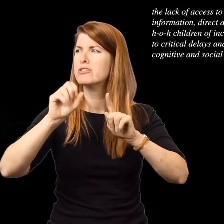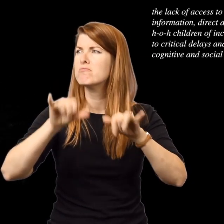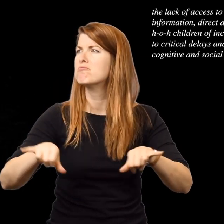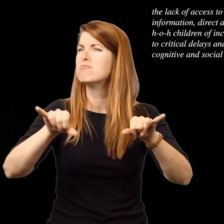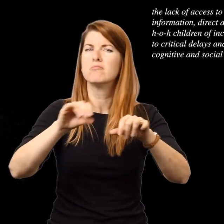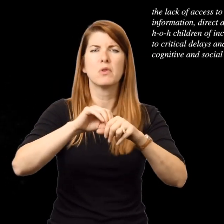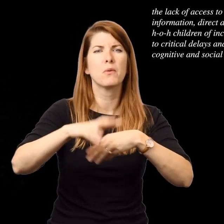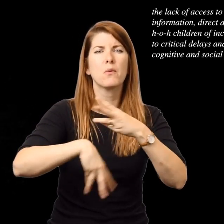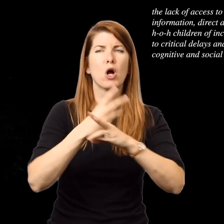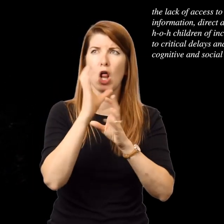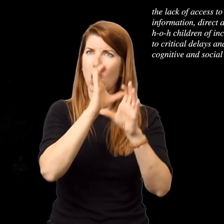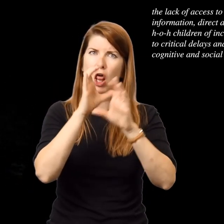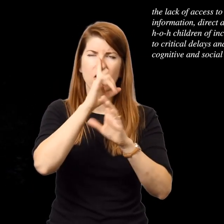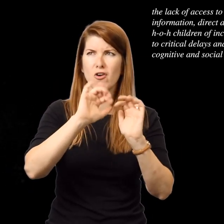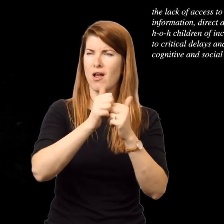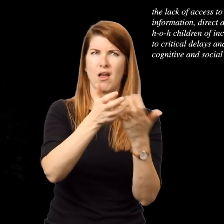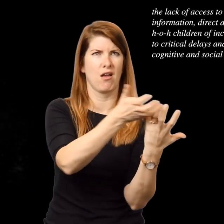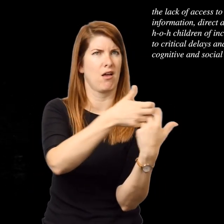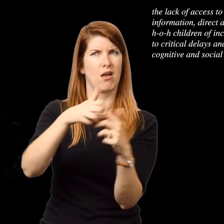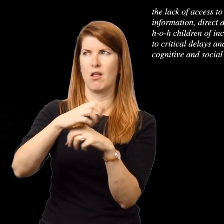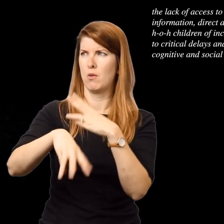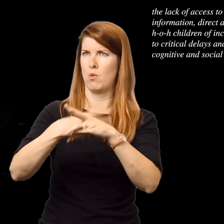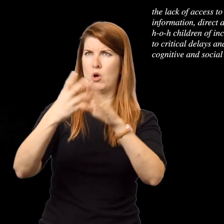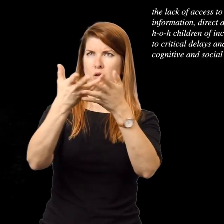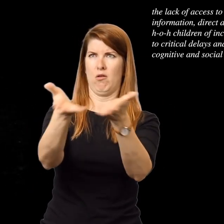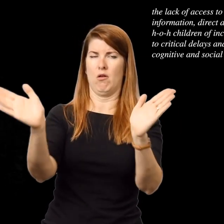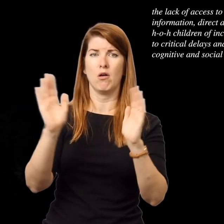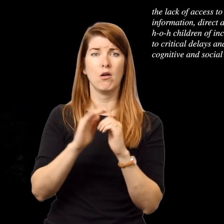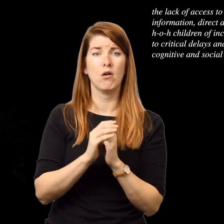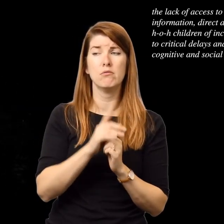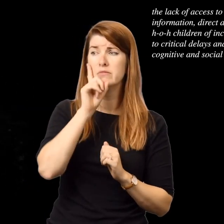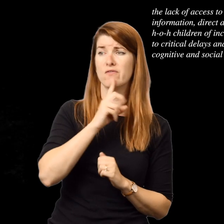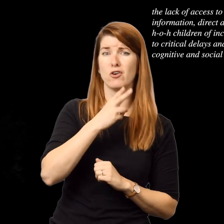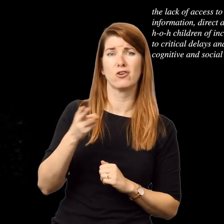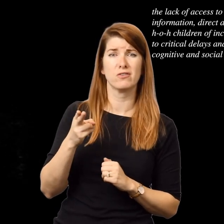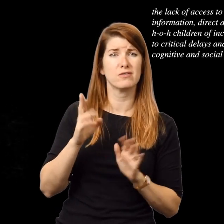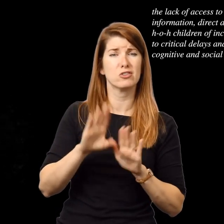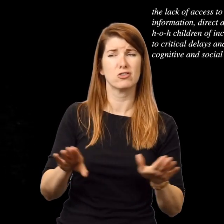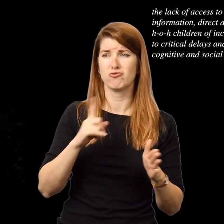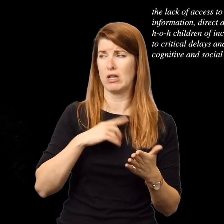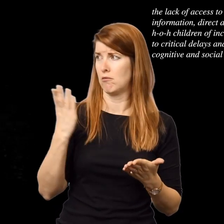Deaf and hard of hearing children, they miss out on a great deal of information,